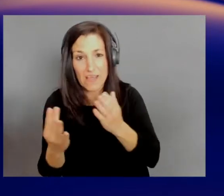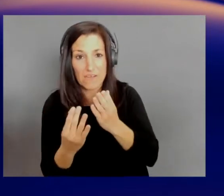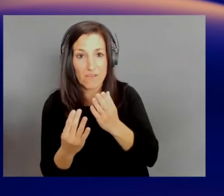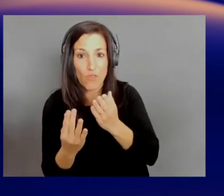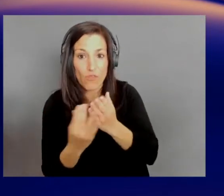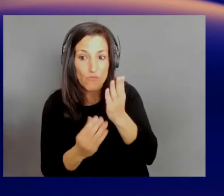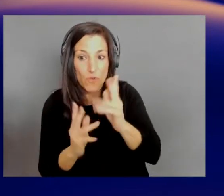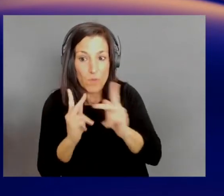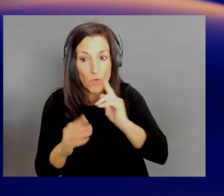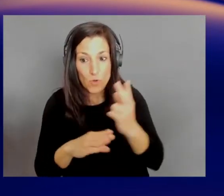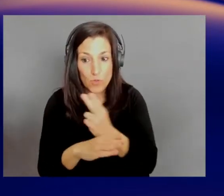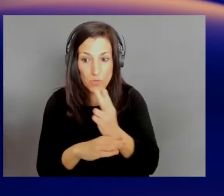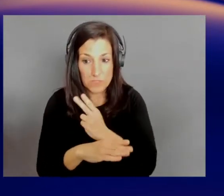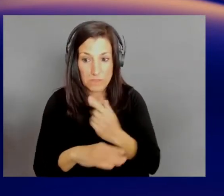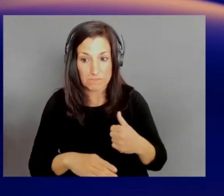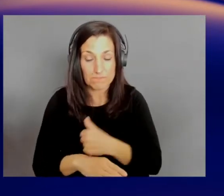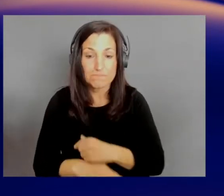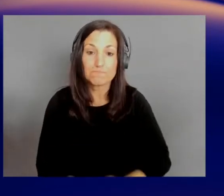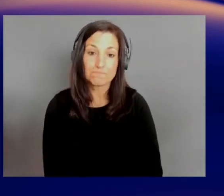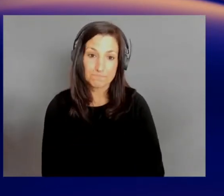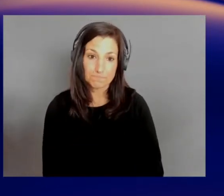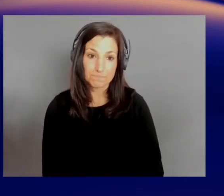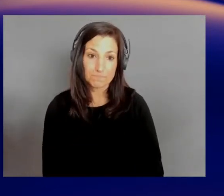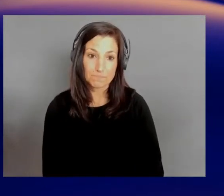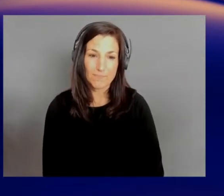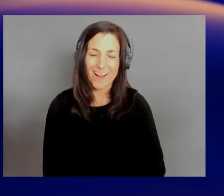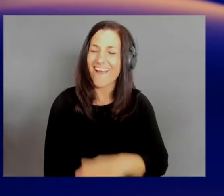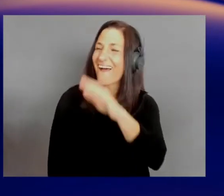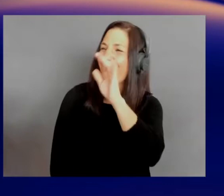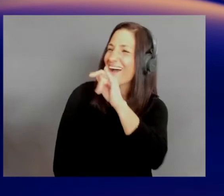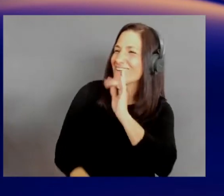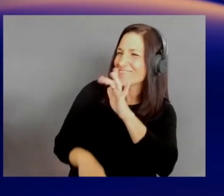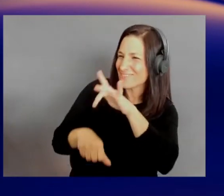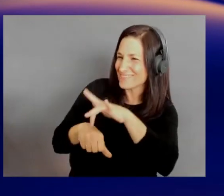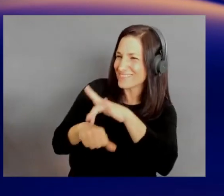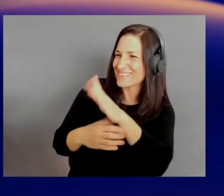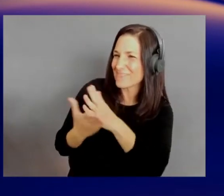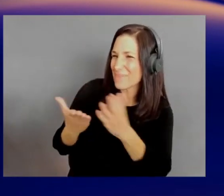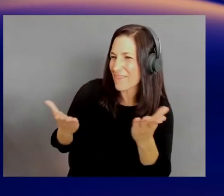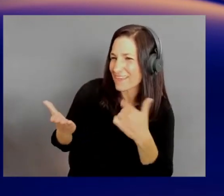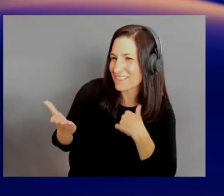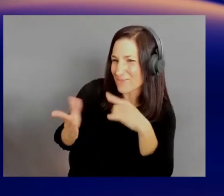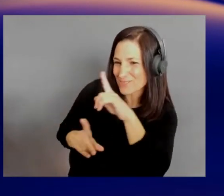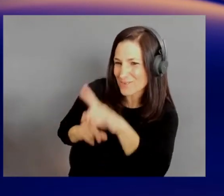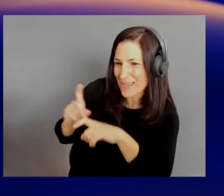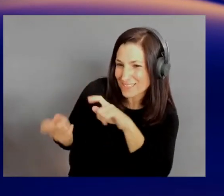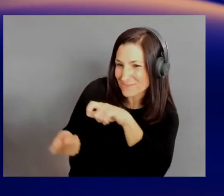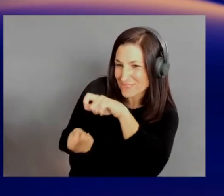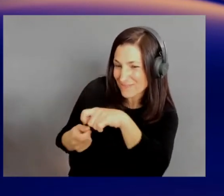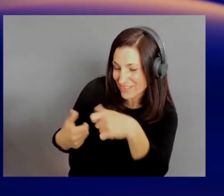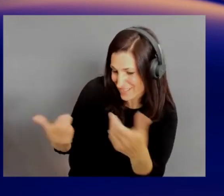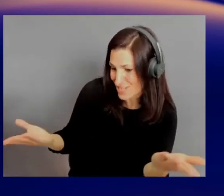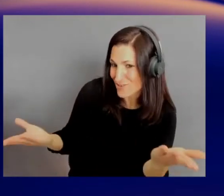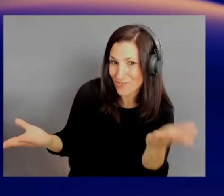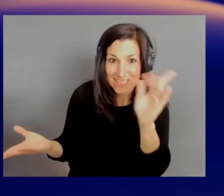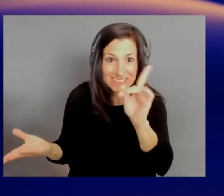on the question that I wanted to ask, around, you know, specifically we're in DC, talking to a lot of public sector people.